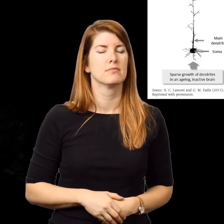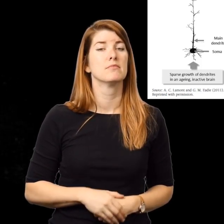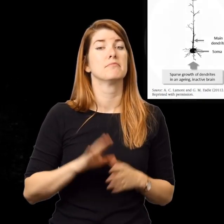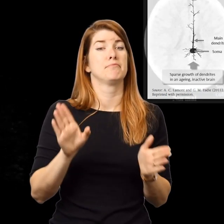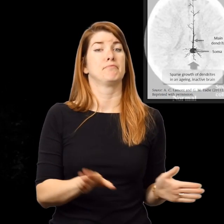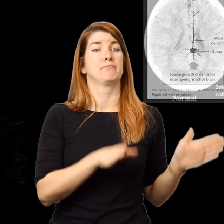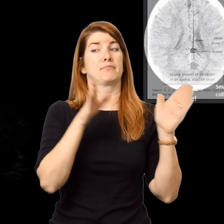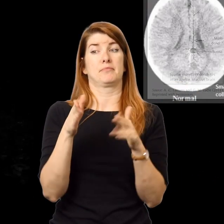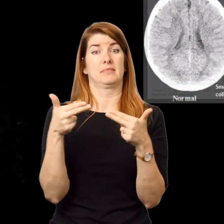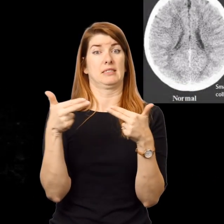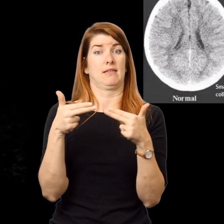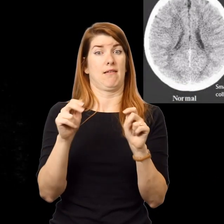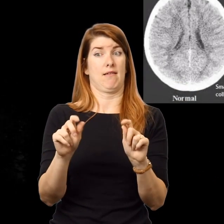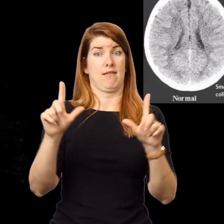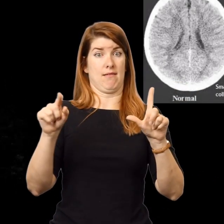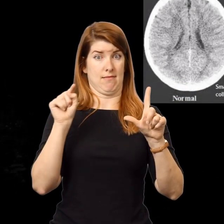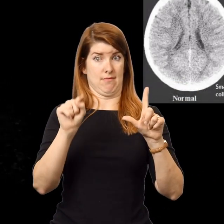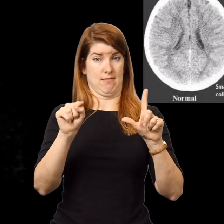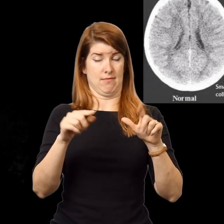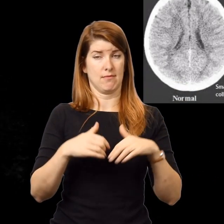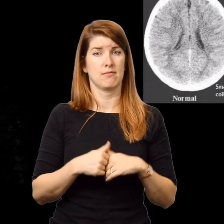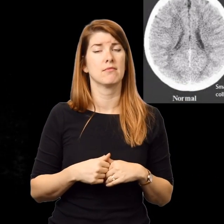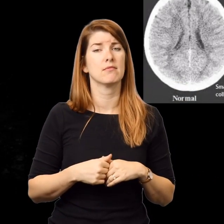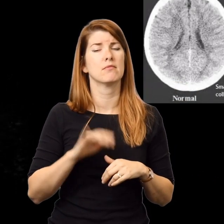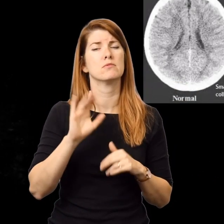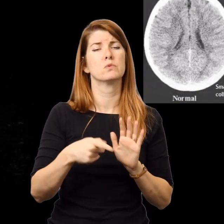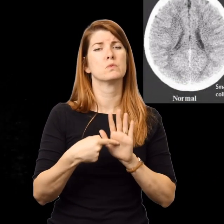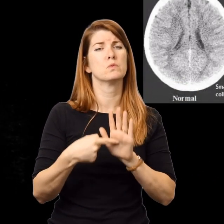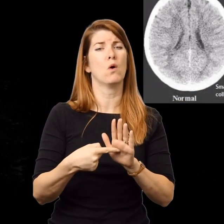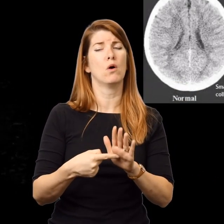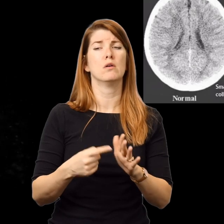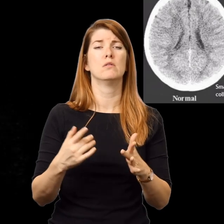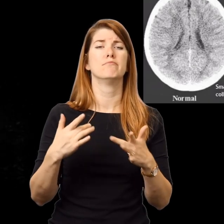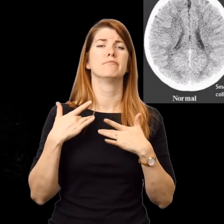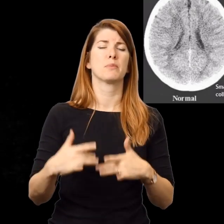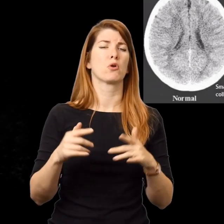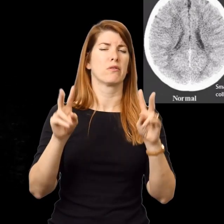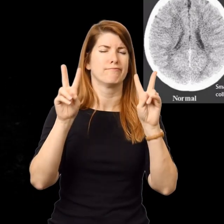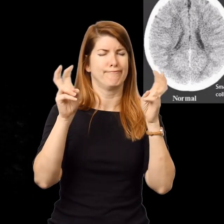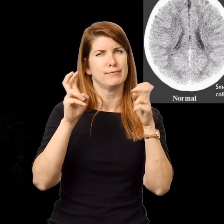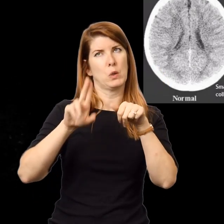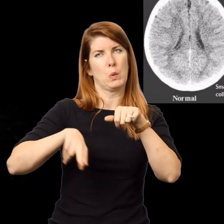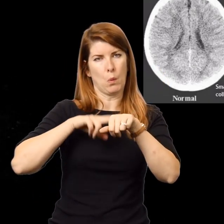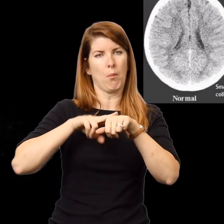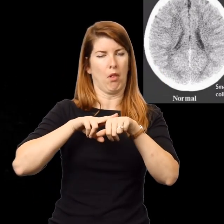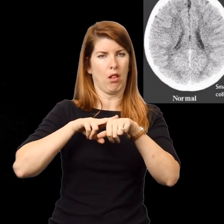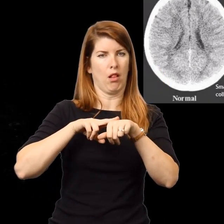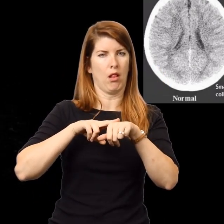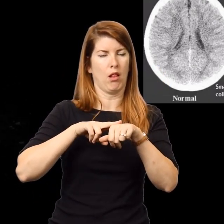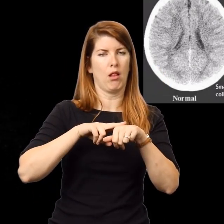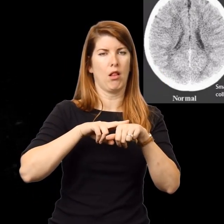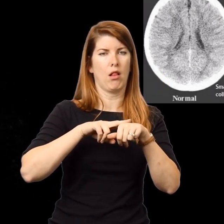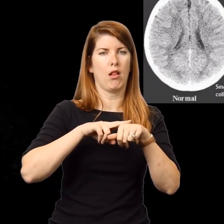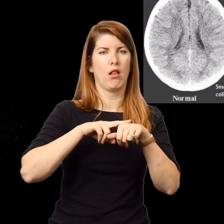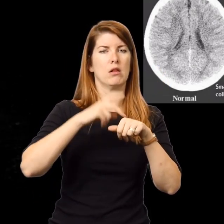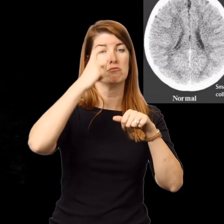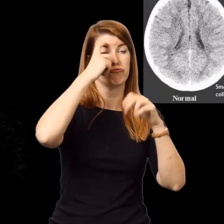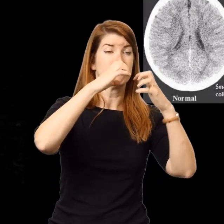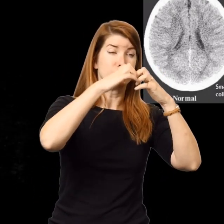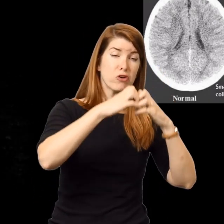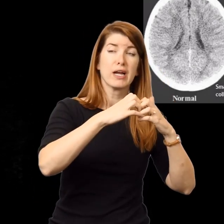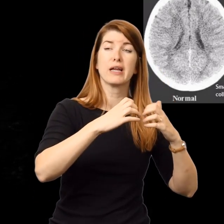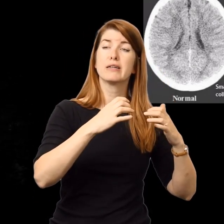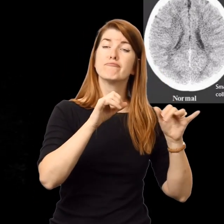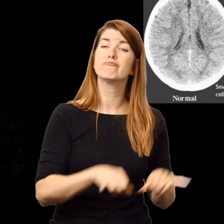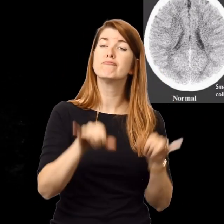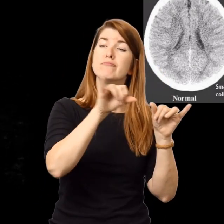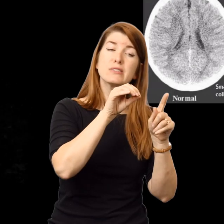This next slide shows "a normal brain" with typical exposure and experiences.